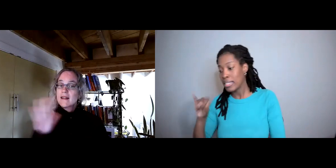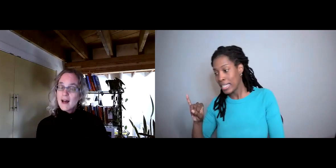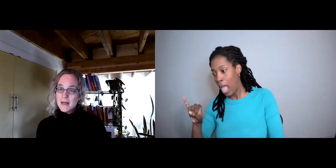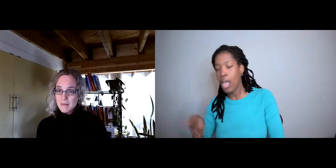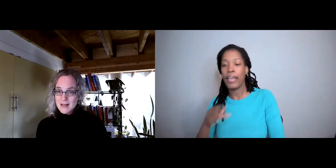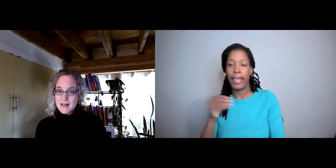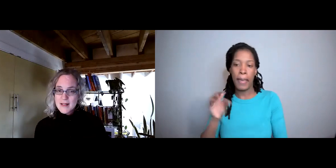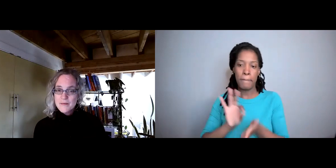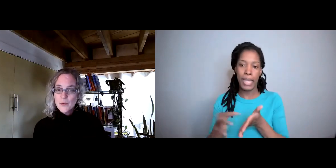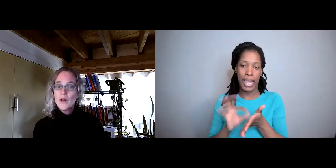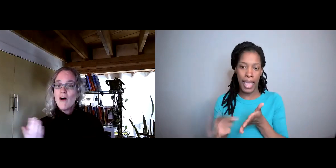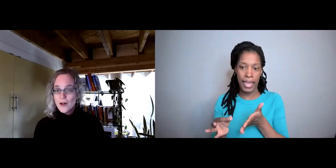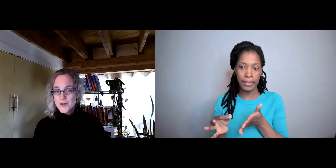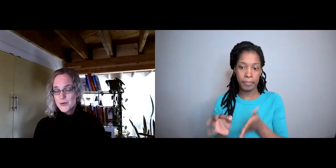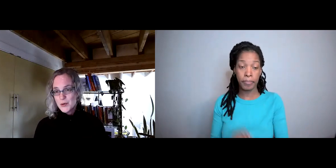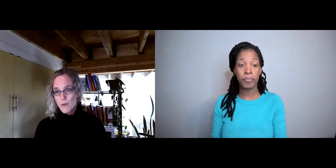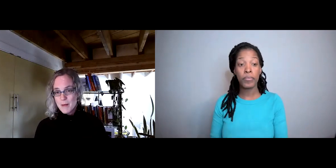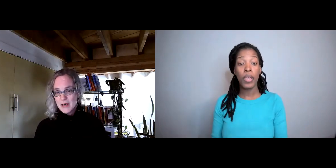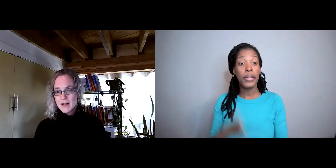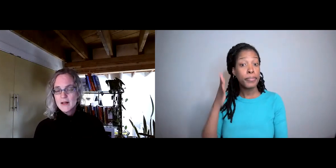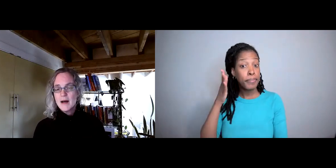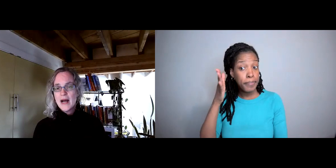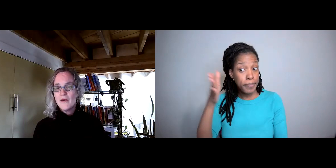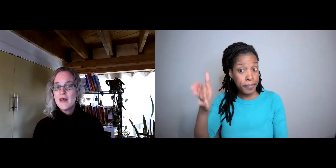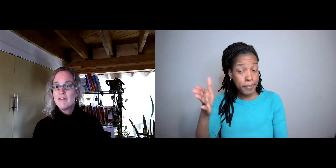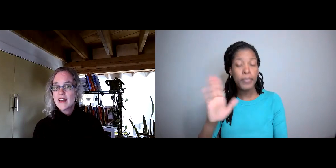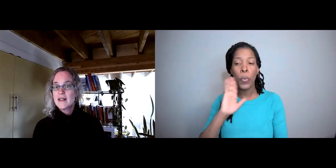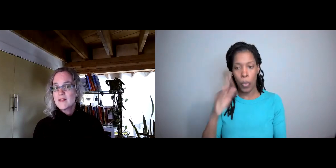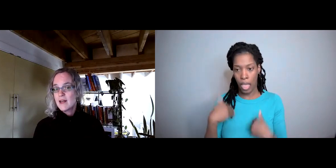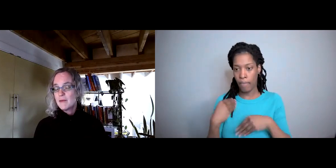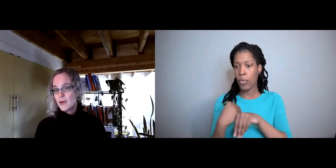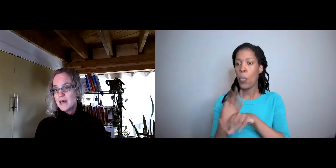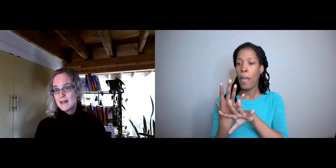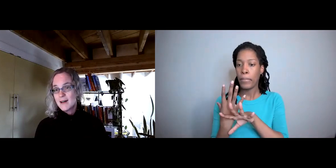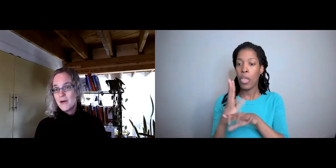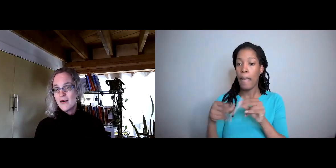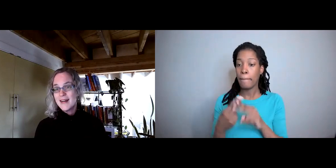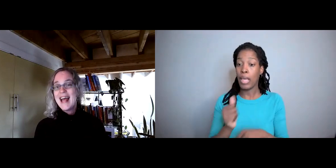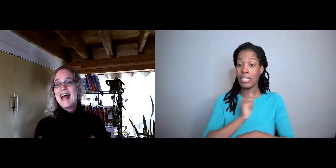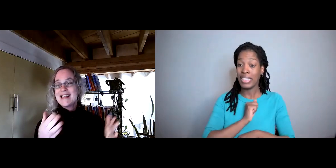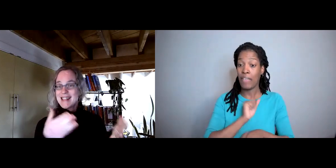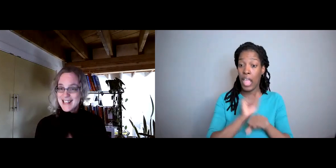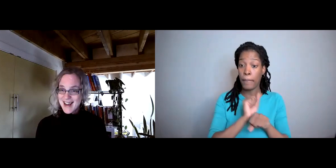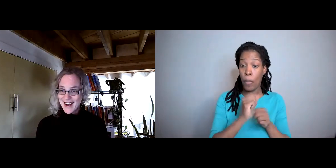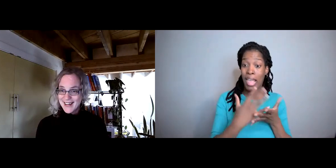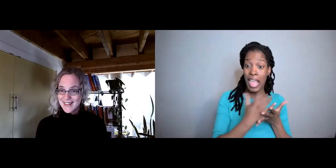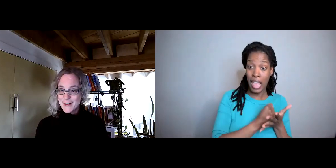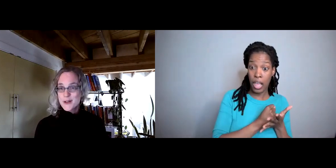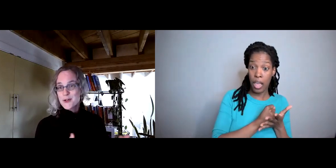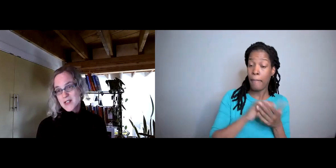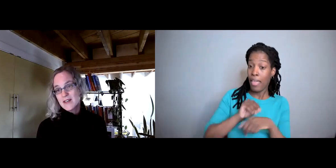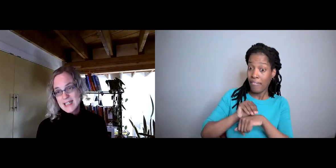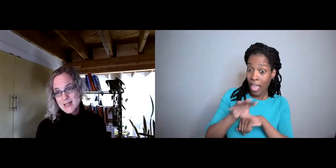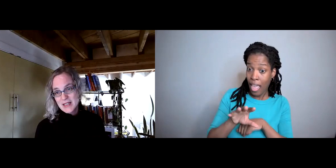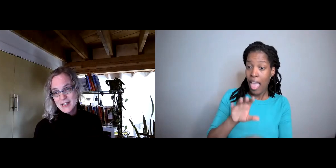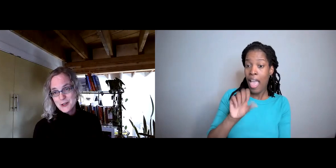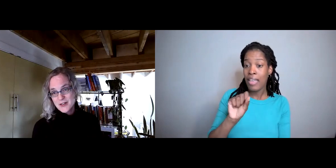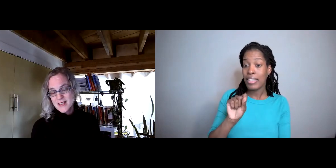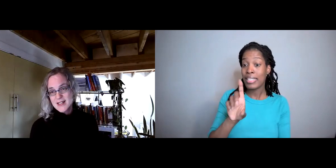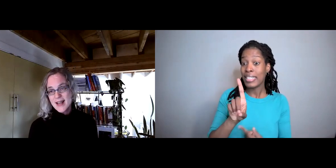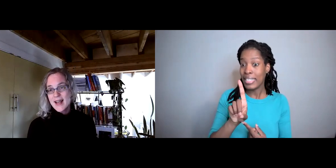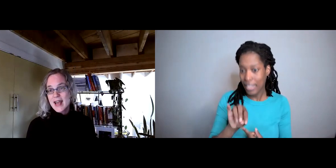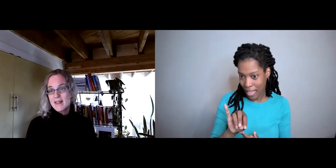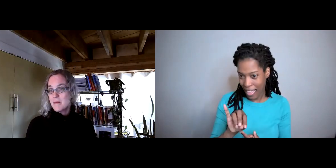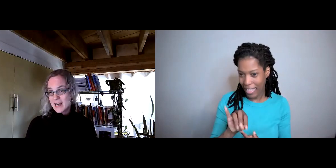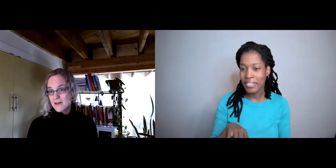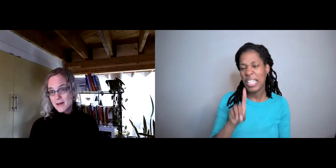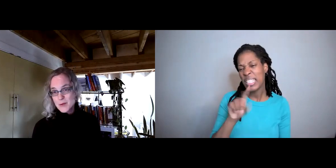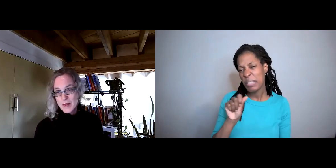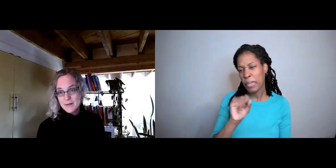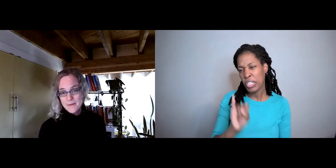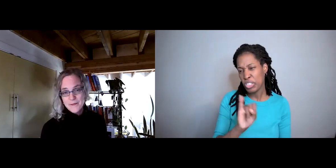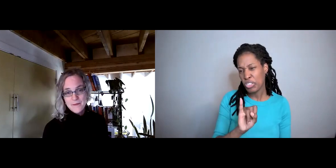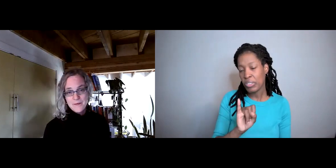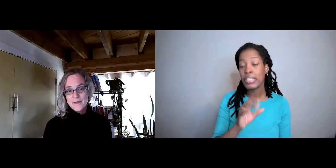And social security disability insurance and the Medicare that comes with it.